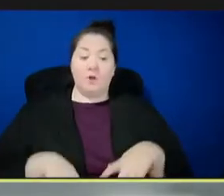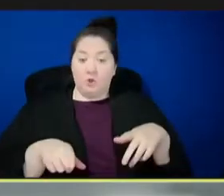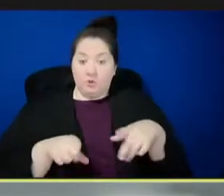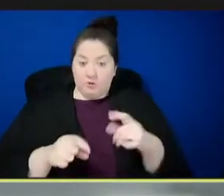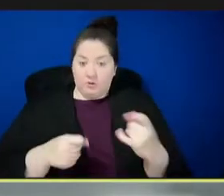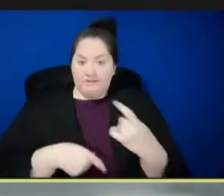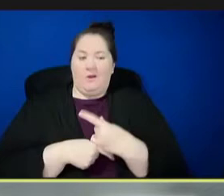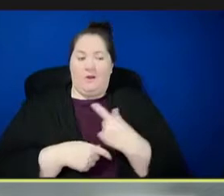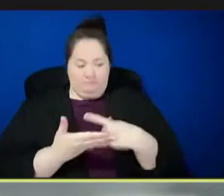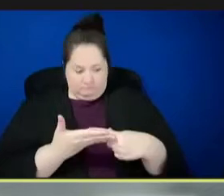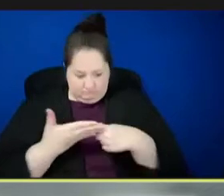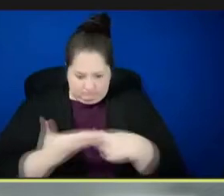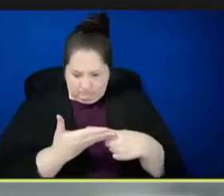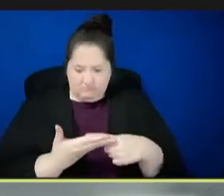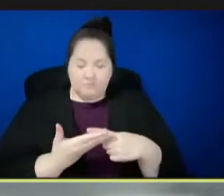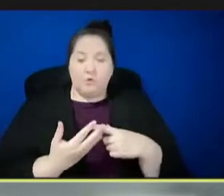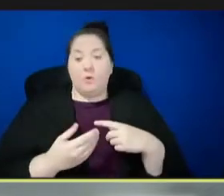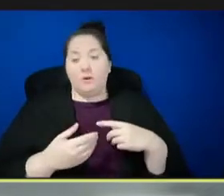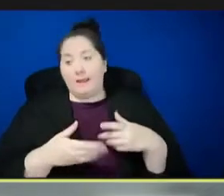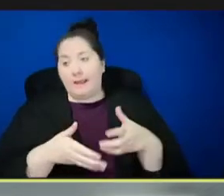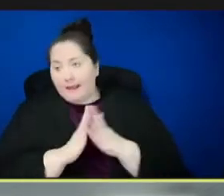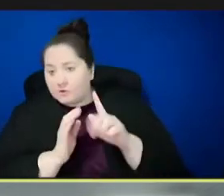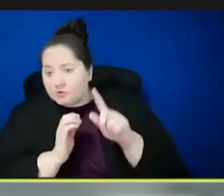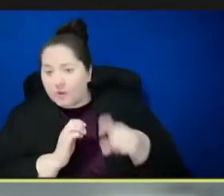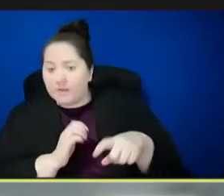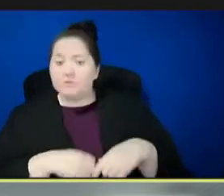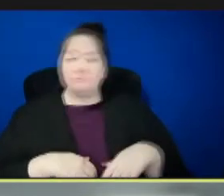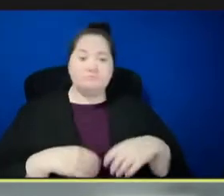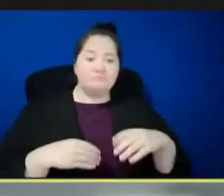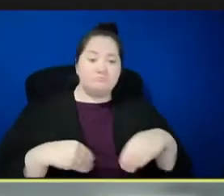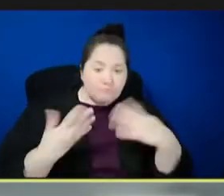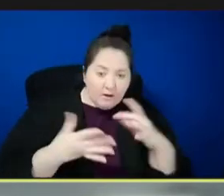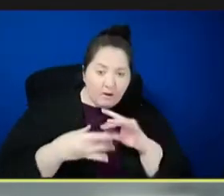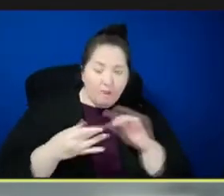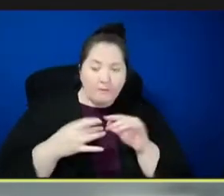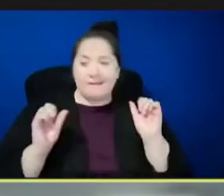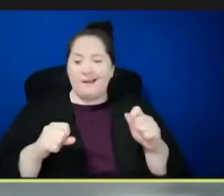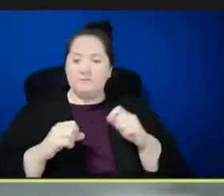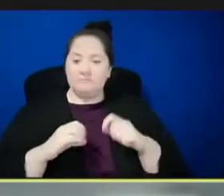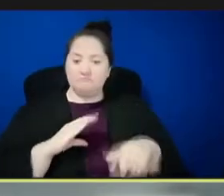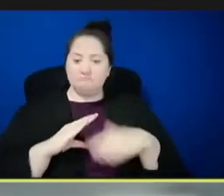question or provide a comment, please send me a message through the chat feature. As always,